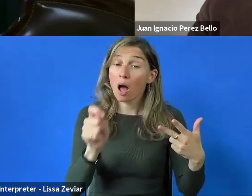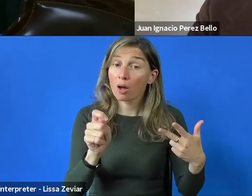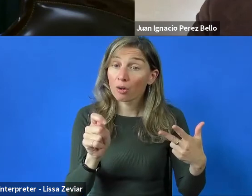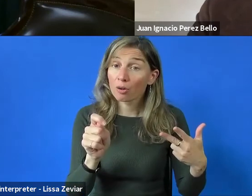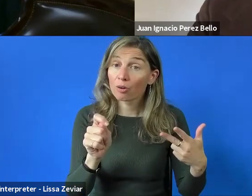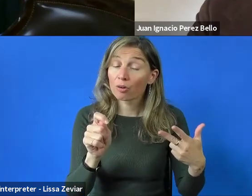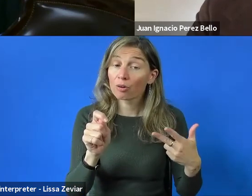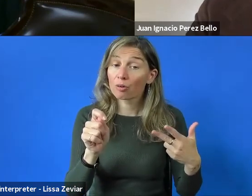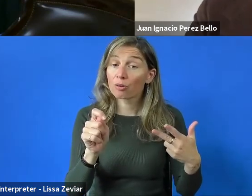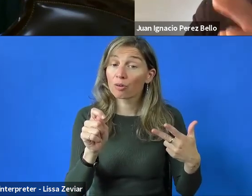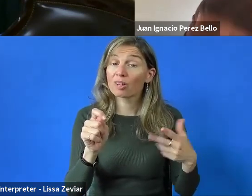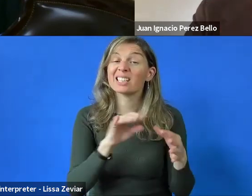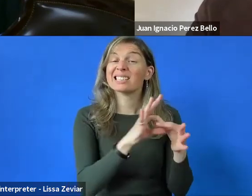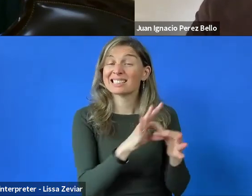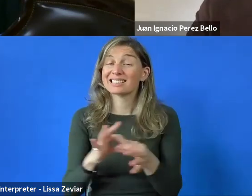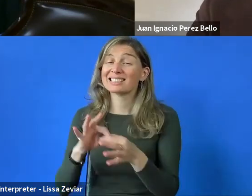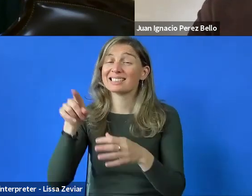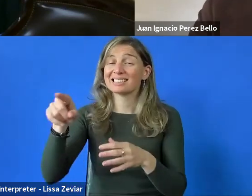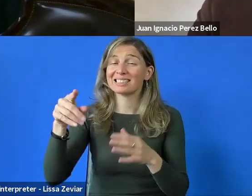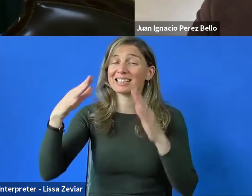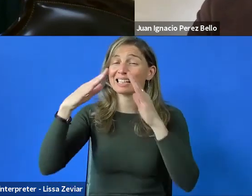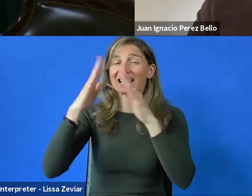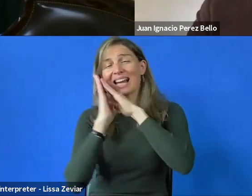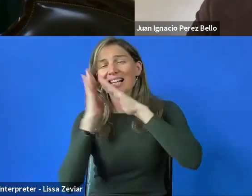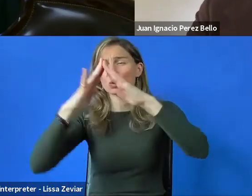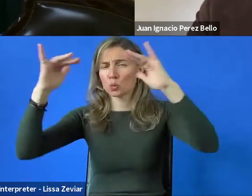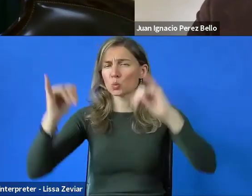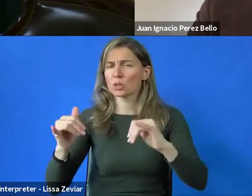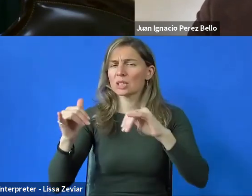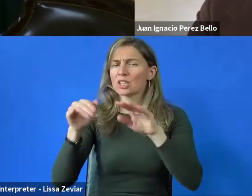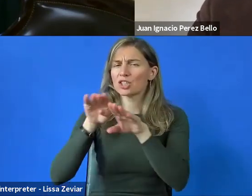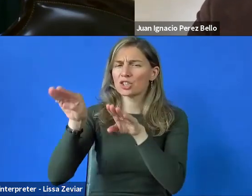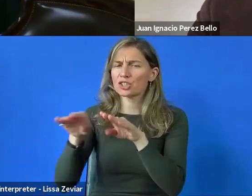a topic that we will hear more about from the next speaker.